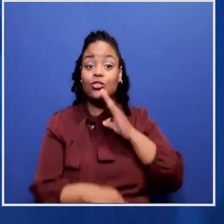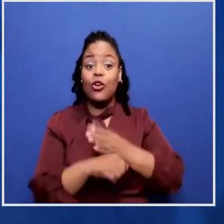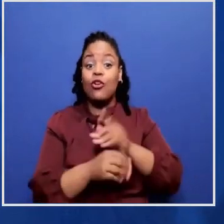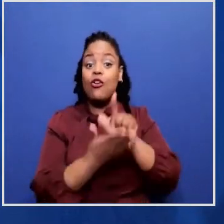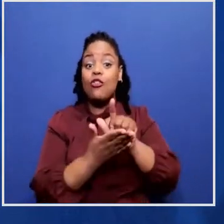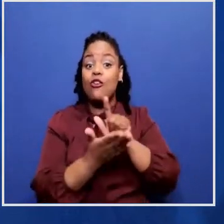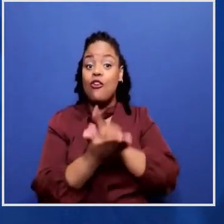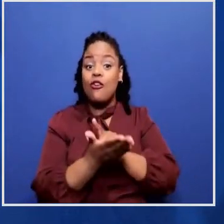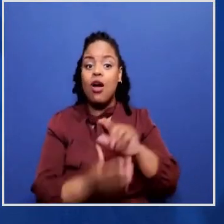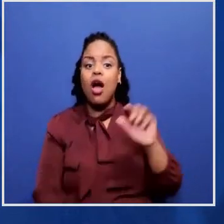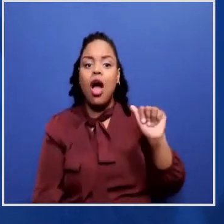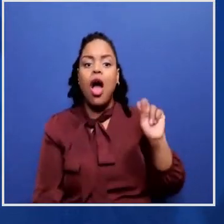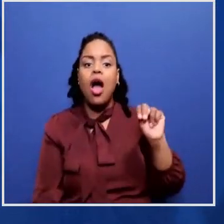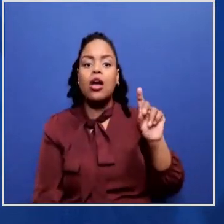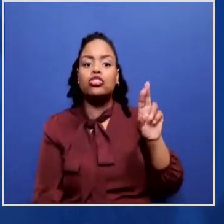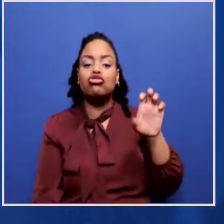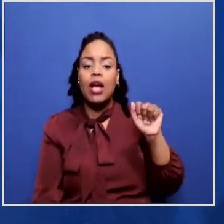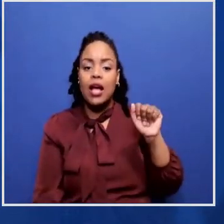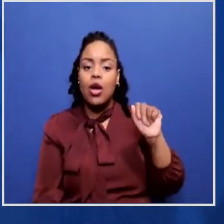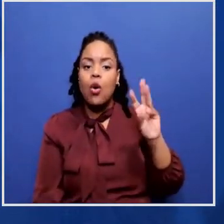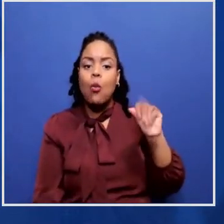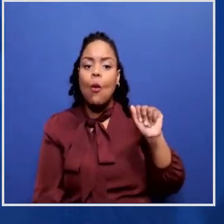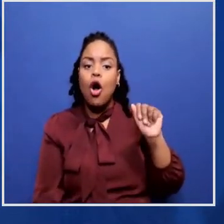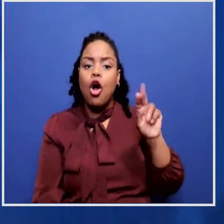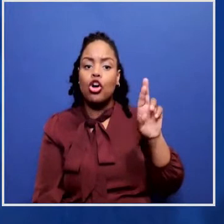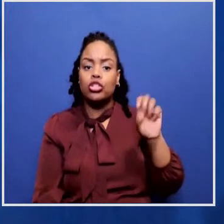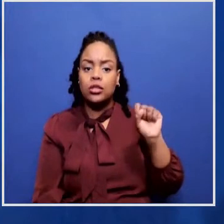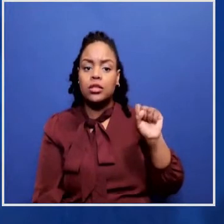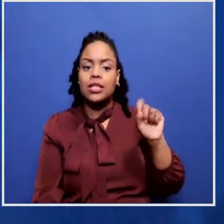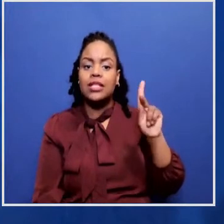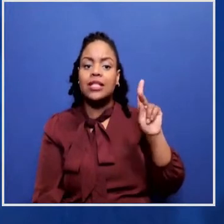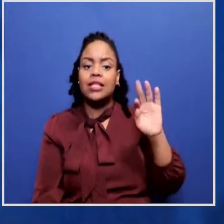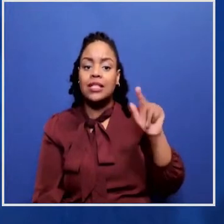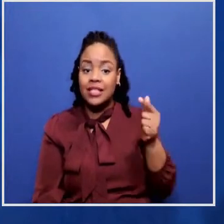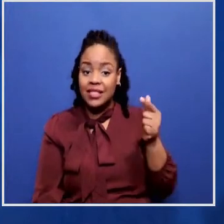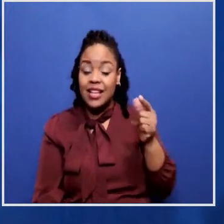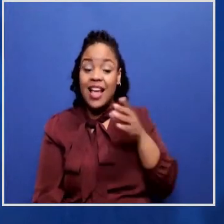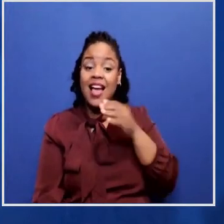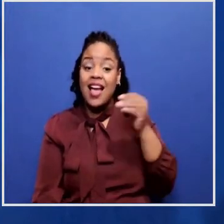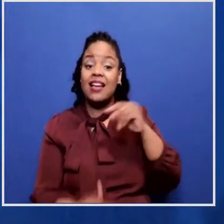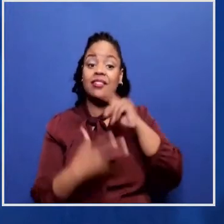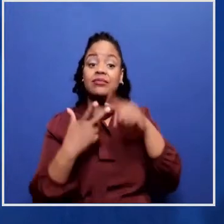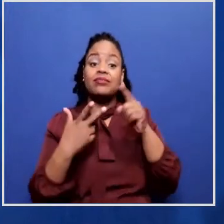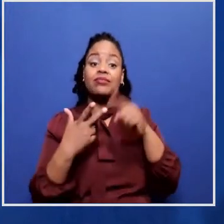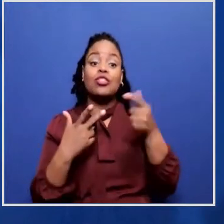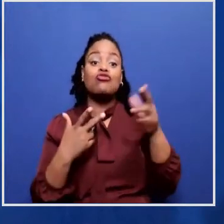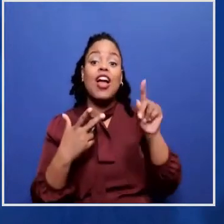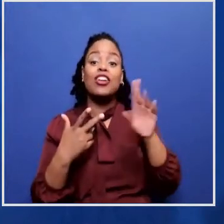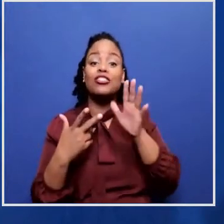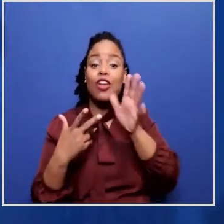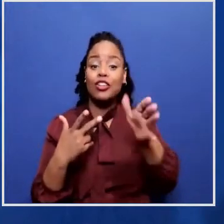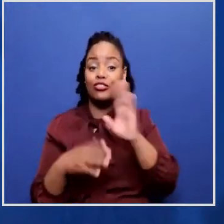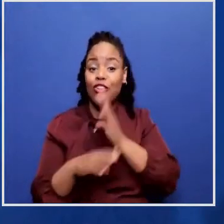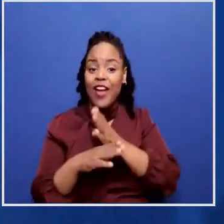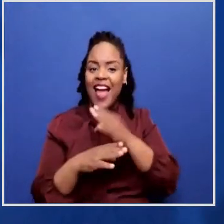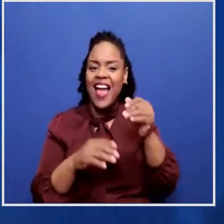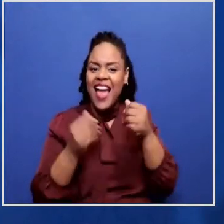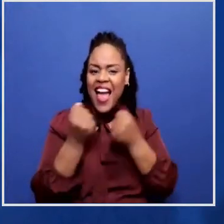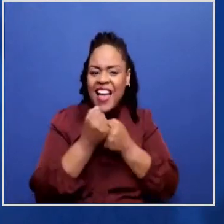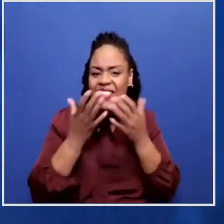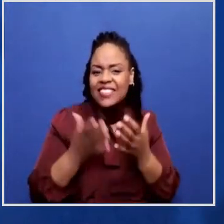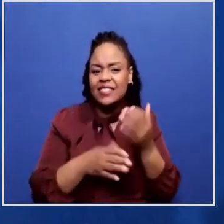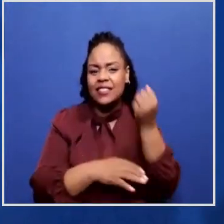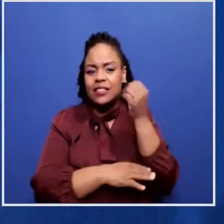SON, MARTIN LUTHER KING THE